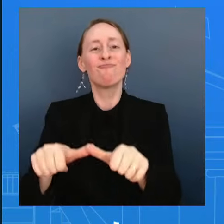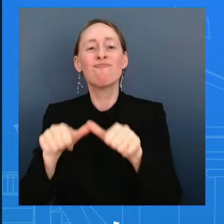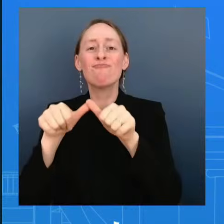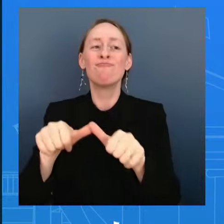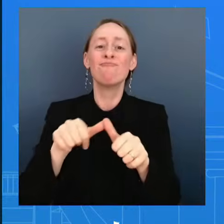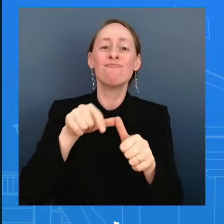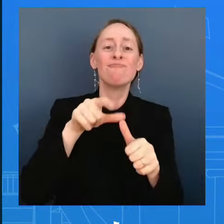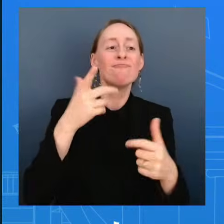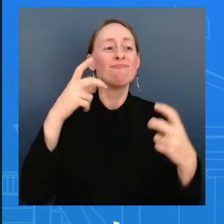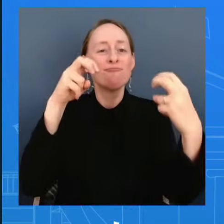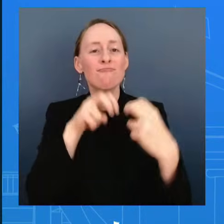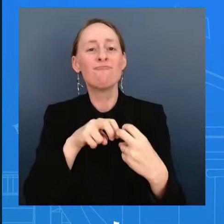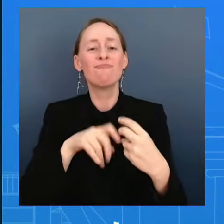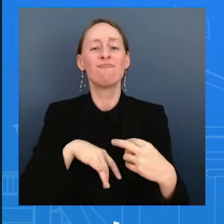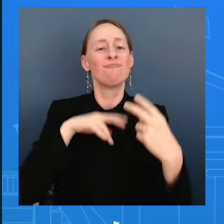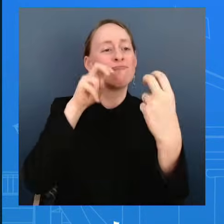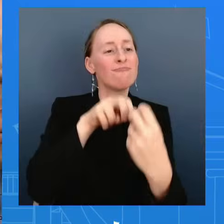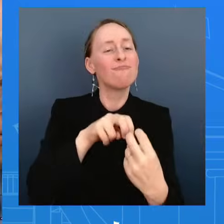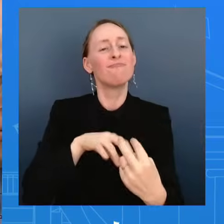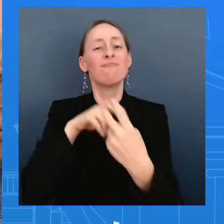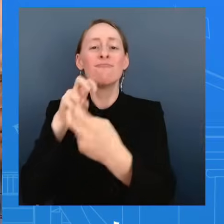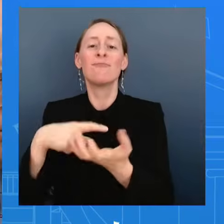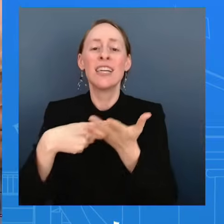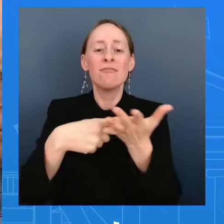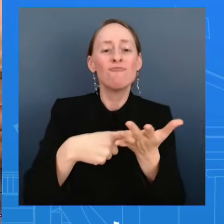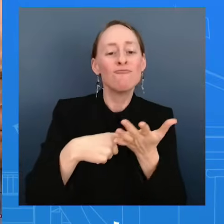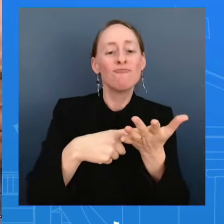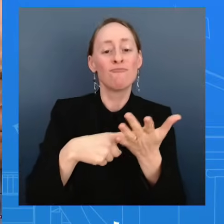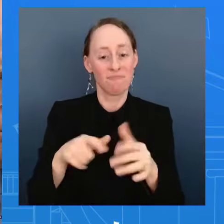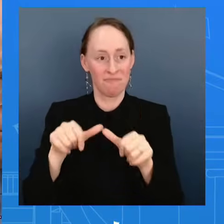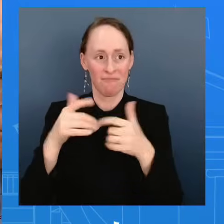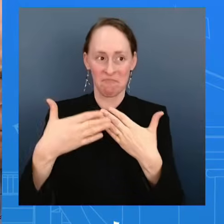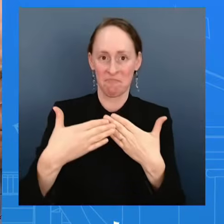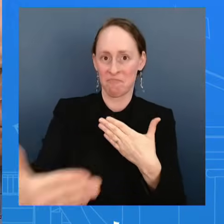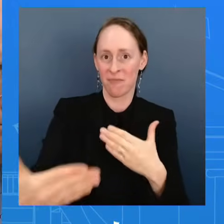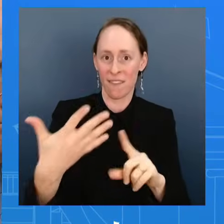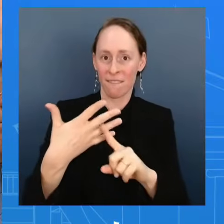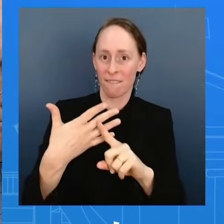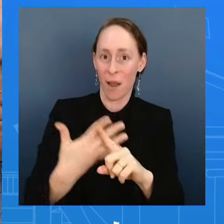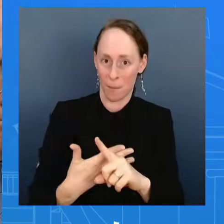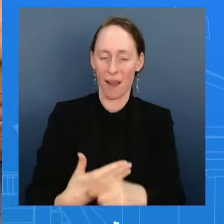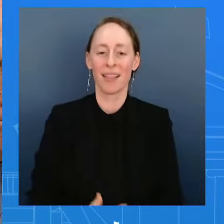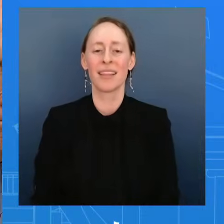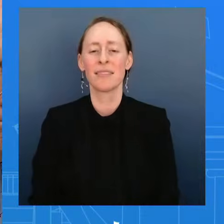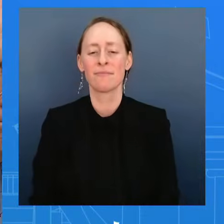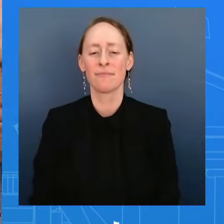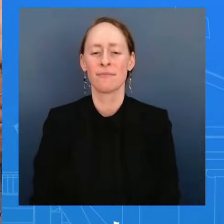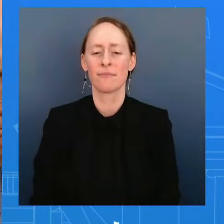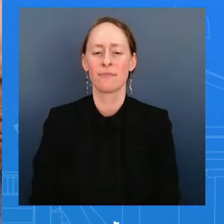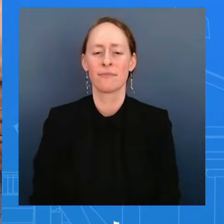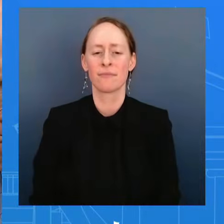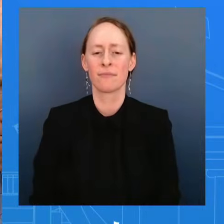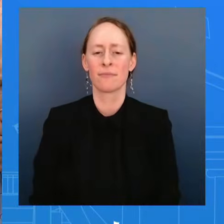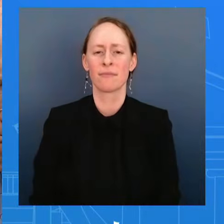That's what he expected. And he also knew from the moment when he picked the vice president, Harris -- right?